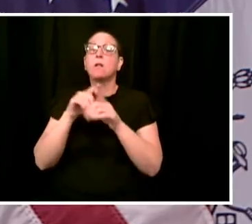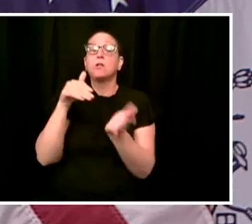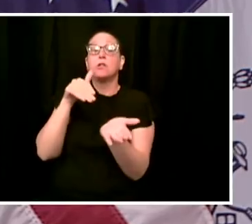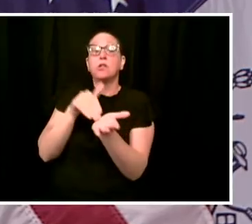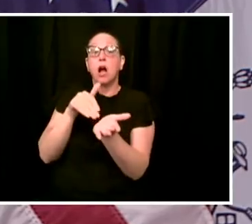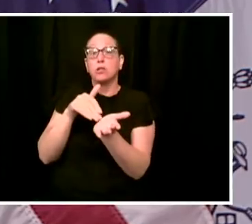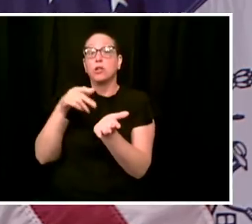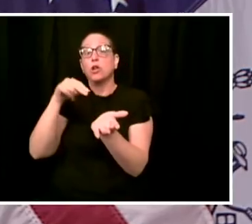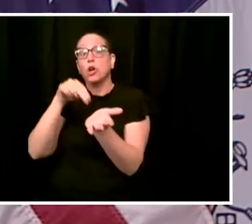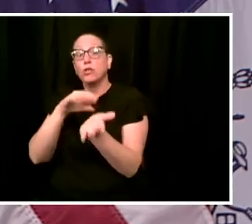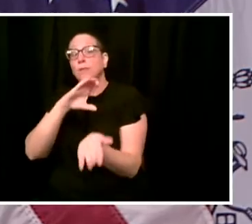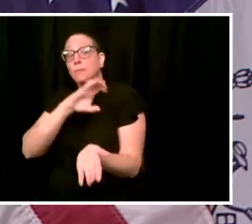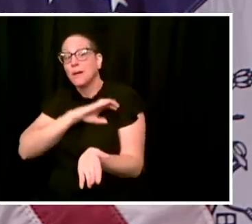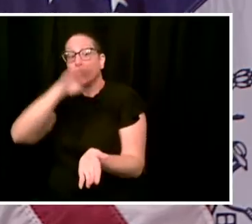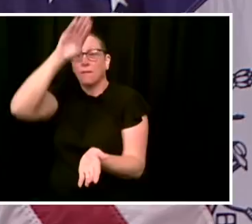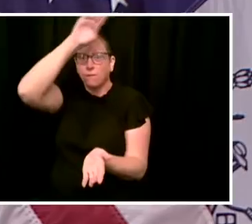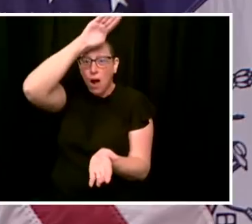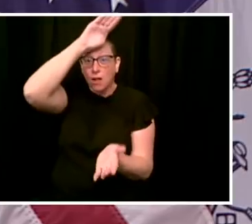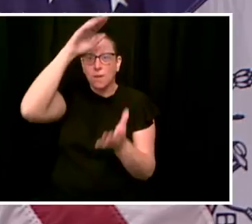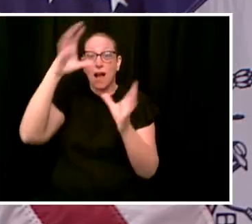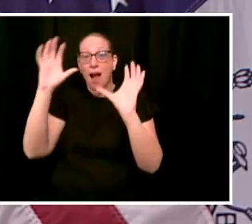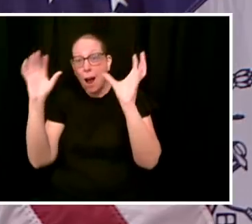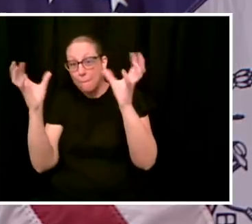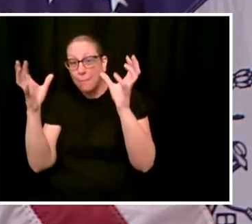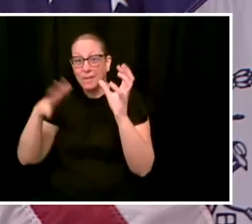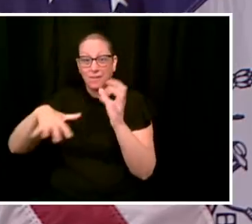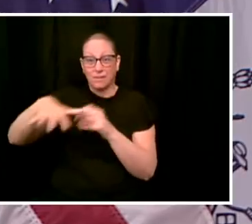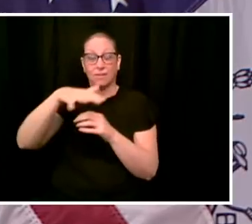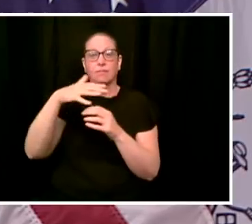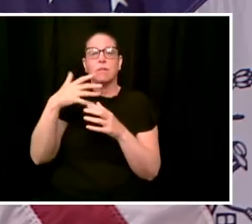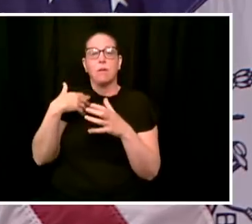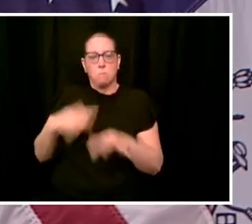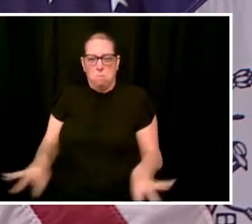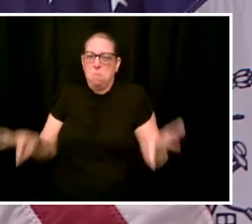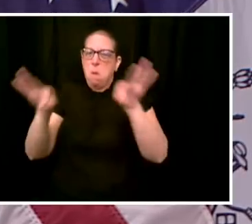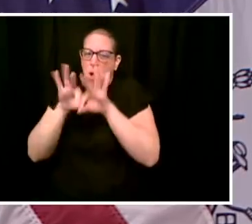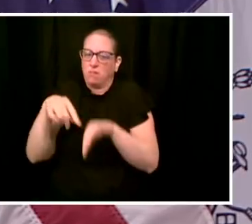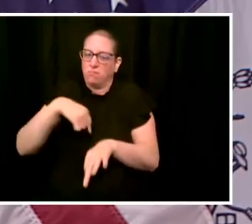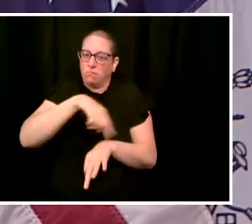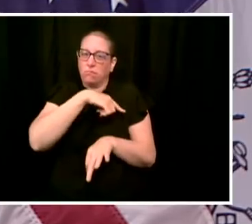KEEPING OU LS SSTG FOR OUR HEA WORKERS, KEEPING OUR FIRST